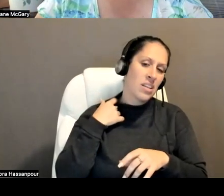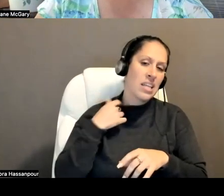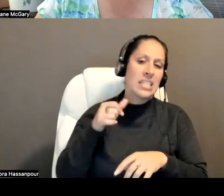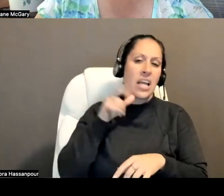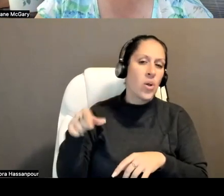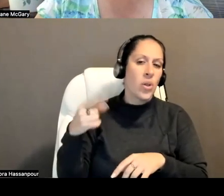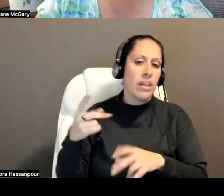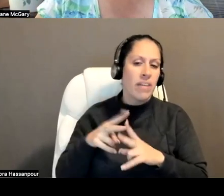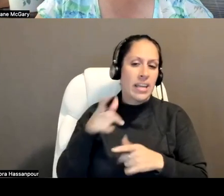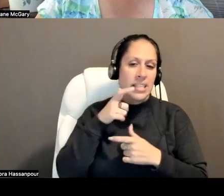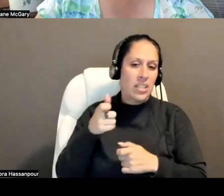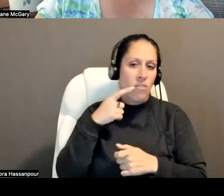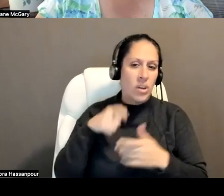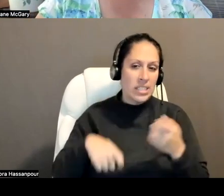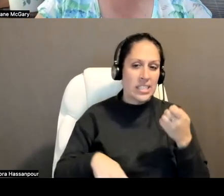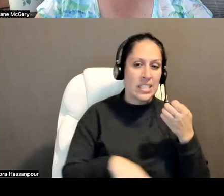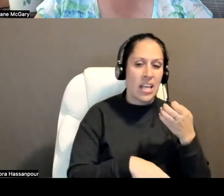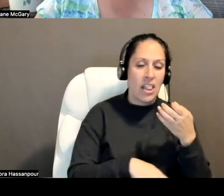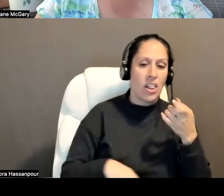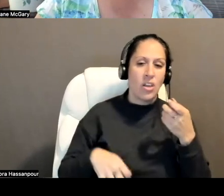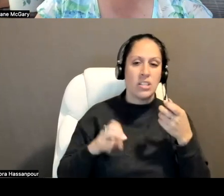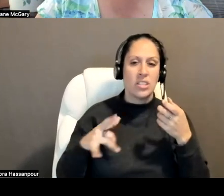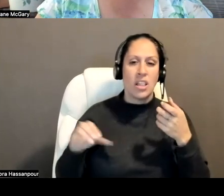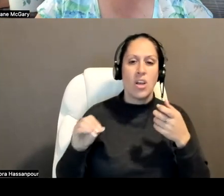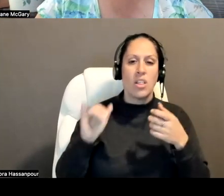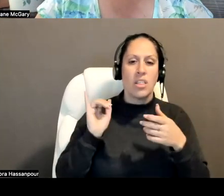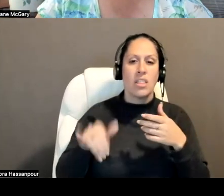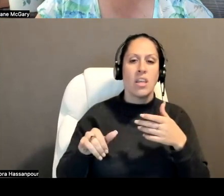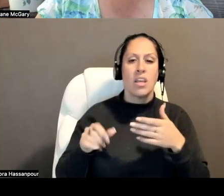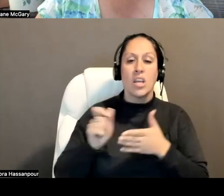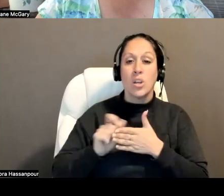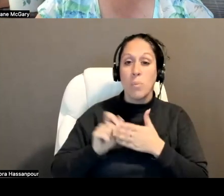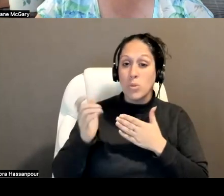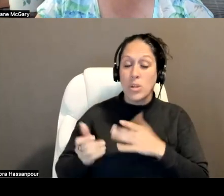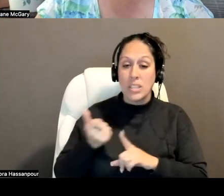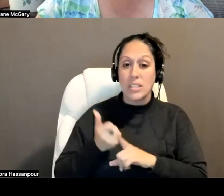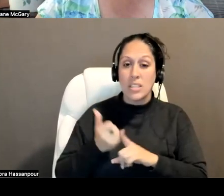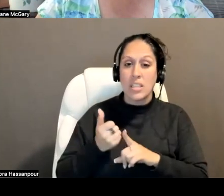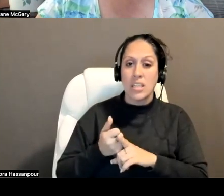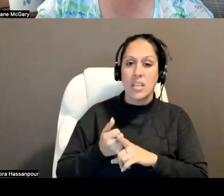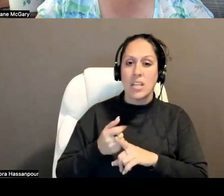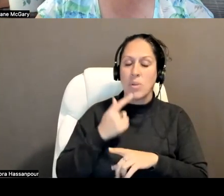very interesting for cello, the uh, the composer himself is actually a brilliant, uh,